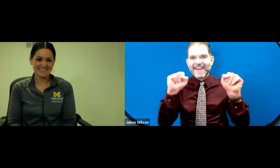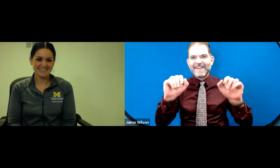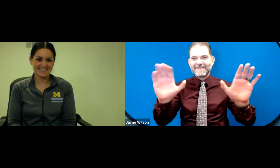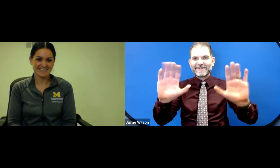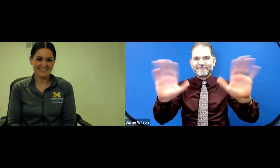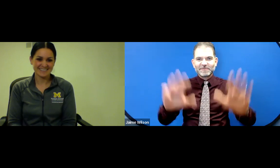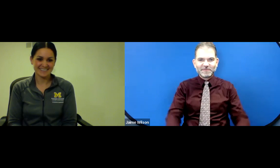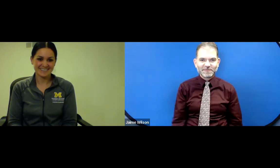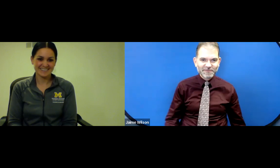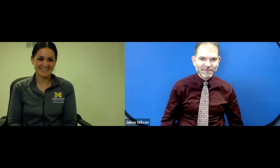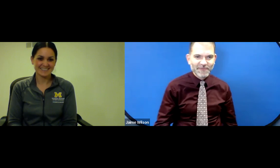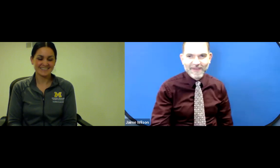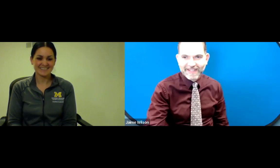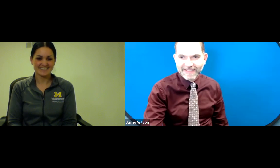ASL Interpreter: Thank you. Yes, stay safe, everyone.